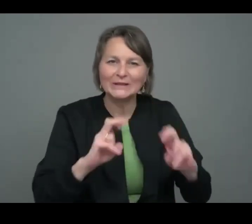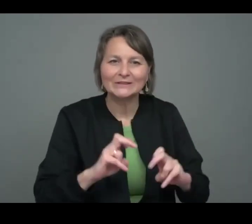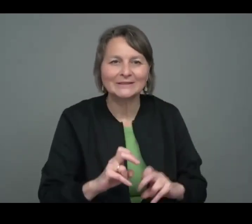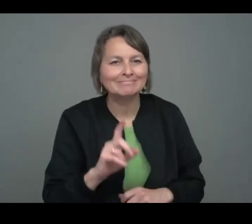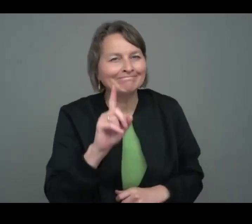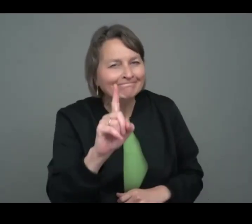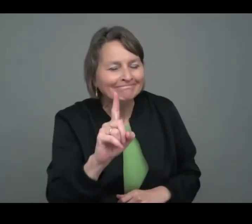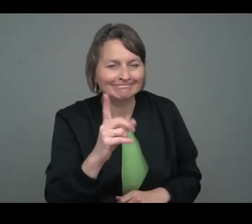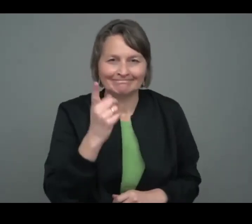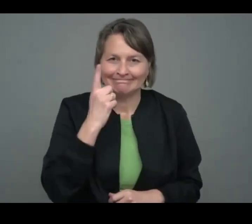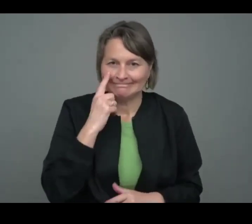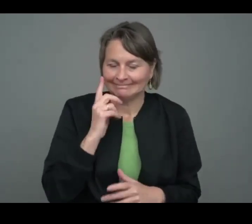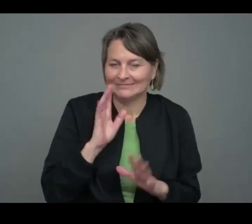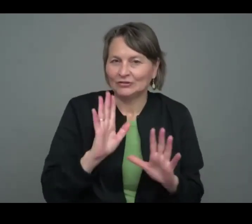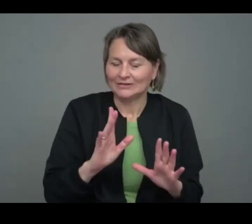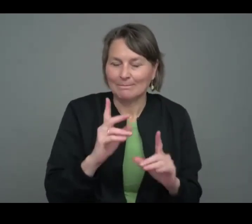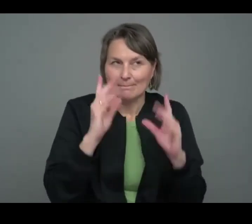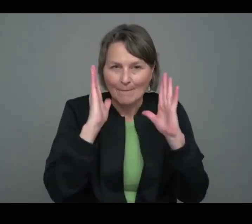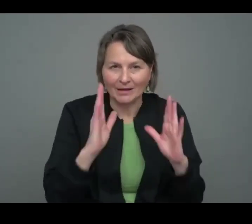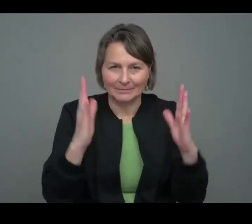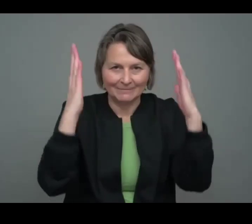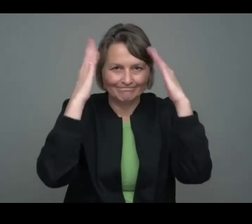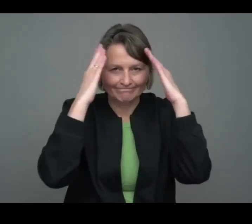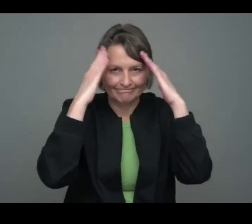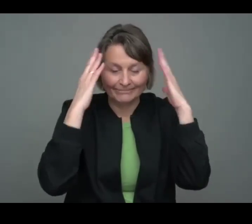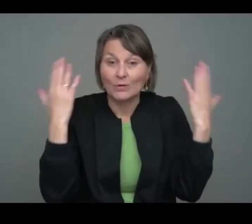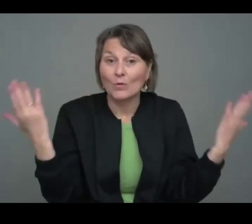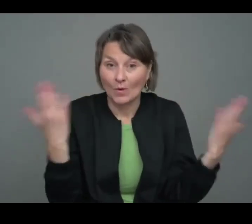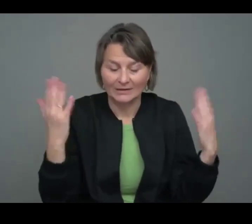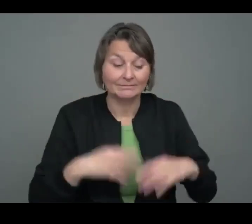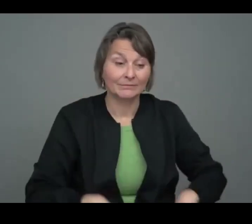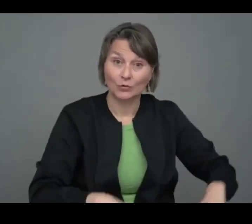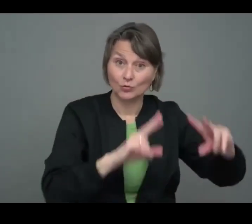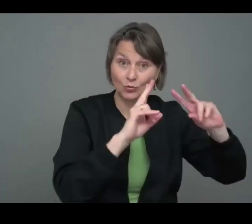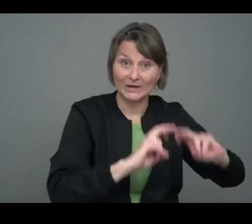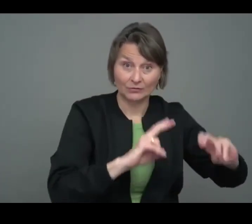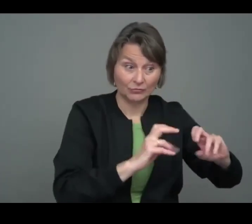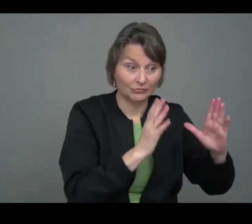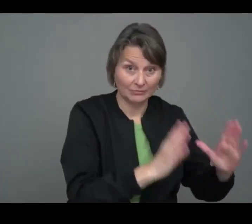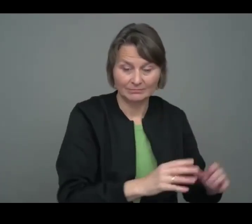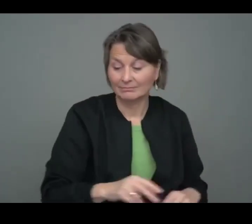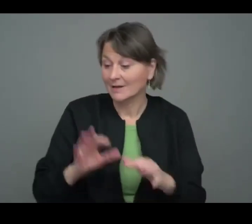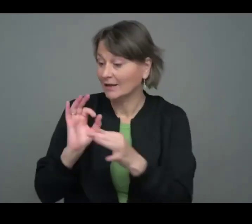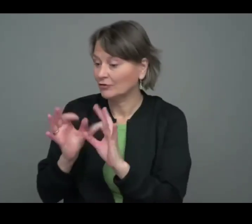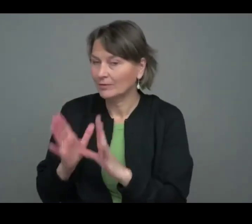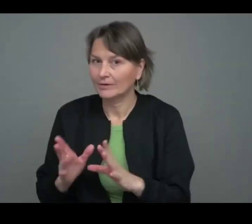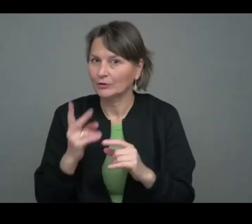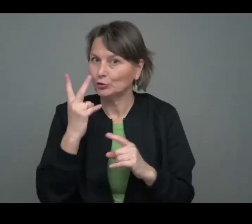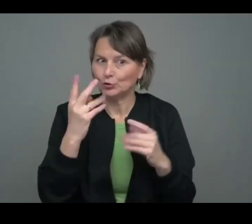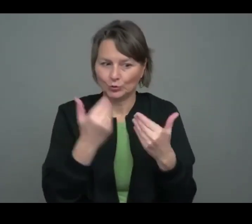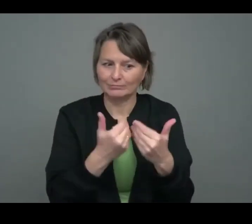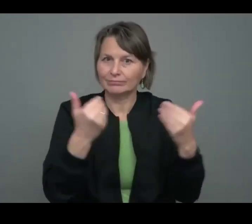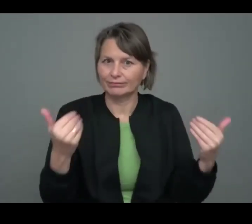So I do hope to ignite some motivation in you, but I would also like you to consider there